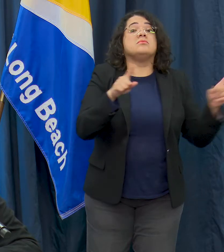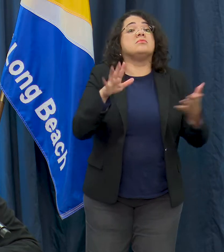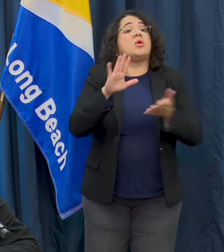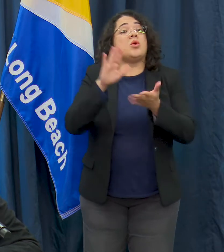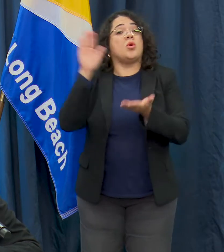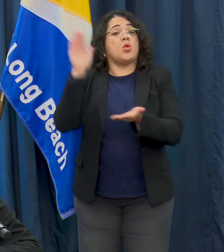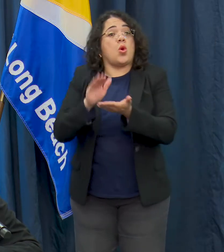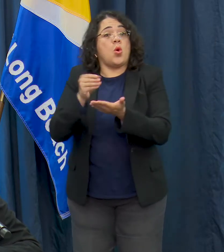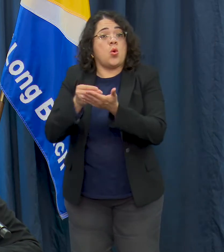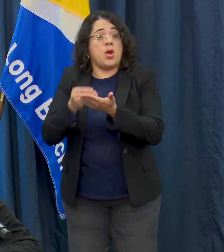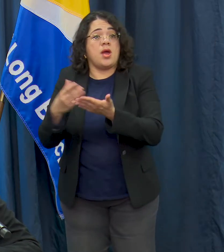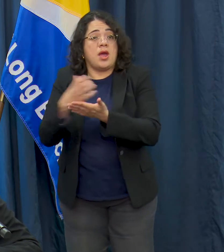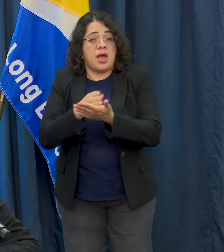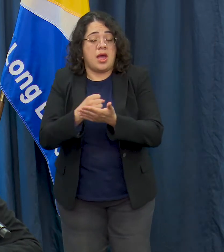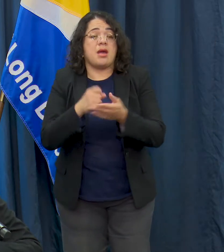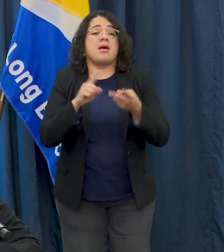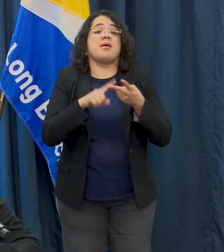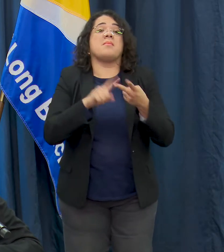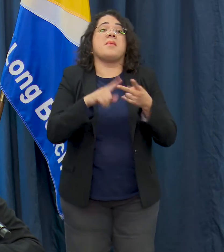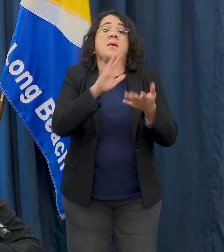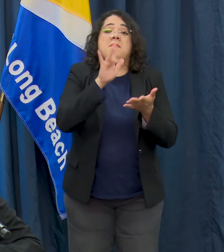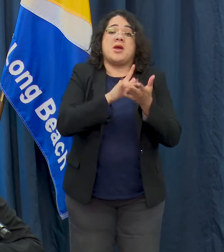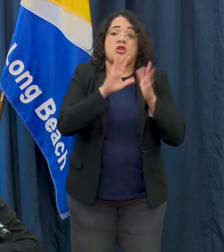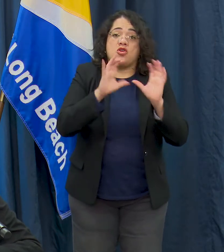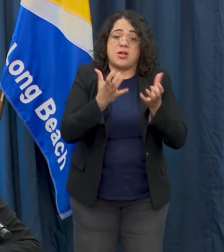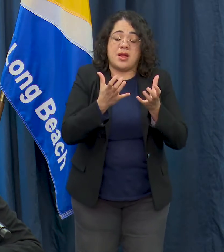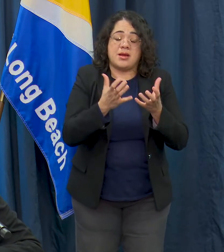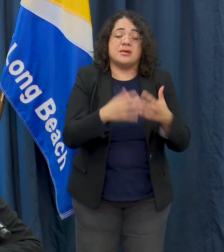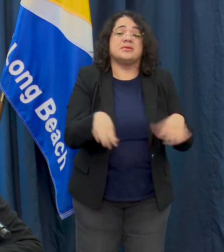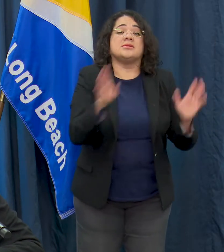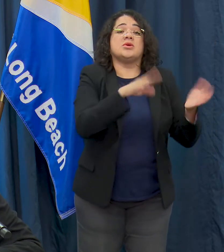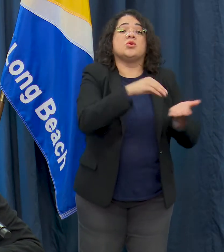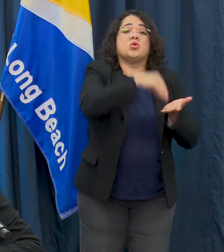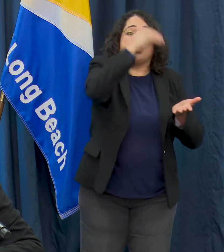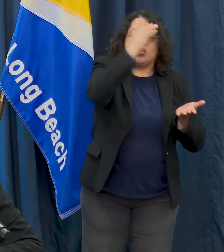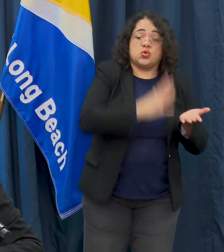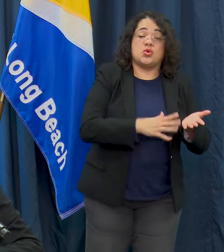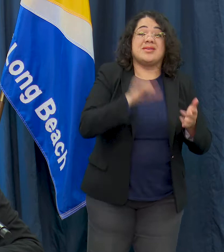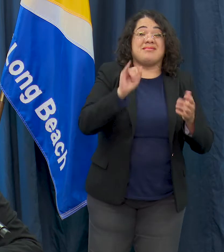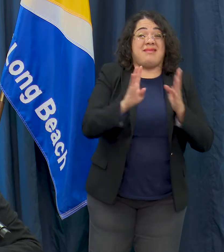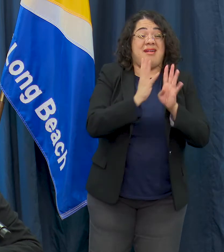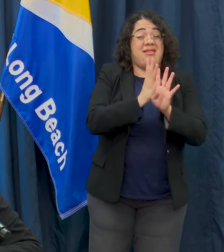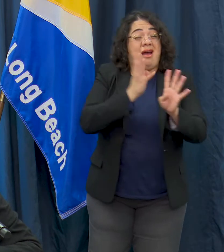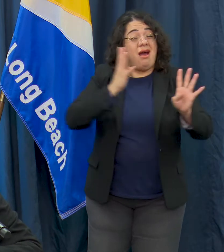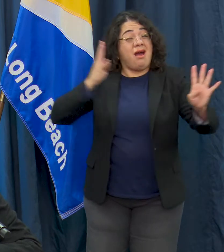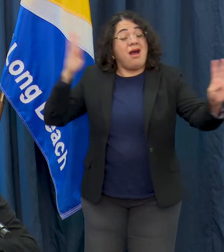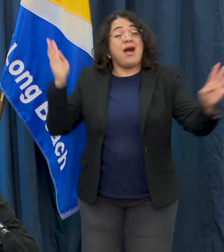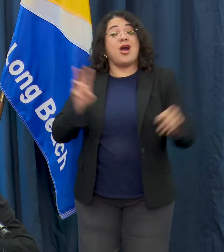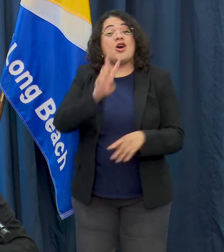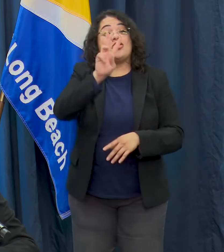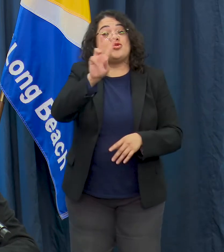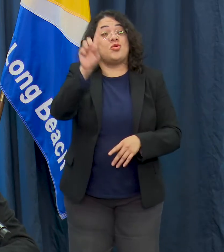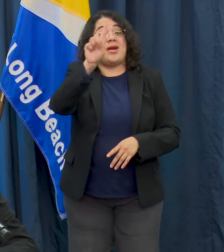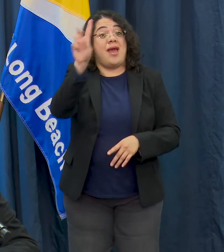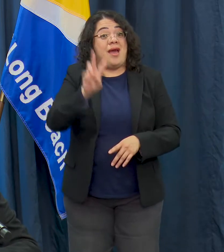we saw students, we saw a lot of people that are struggling, and I want to thank everyone for working on that event. I also want to talk a little bit about